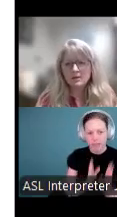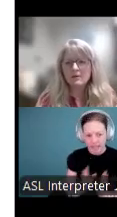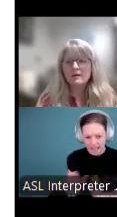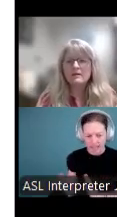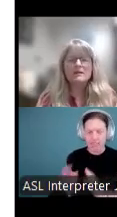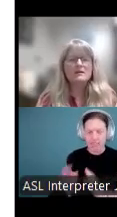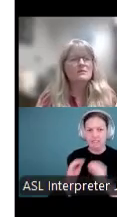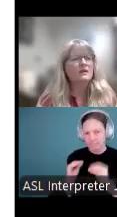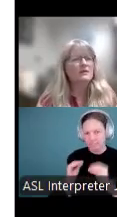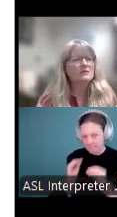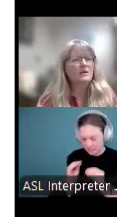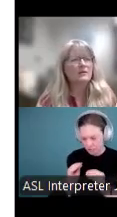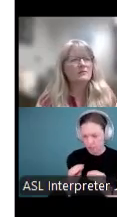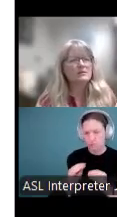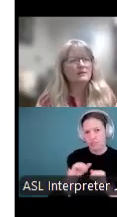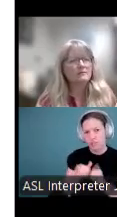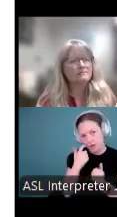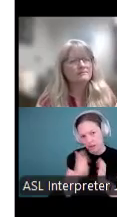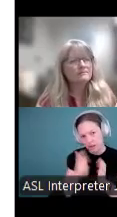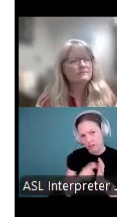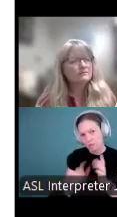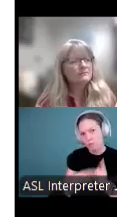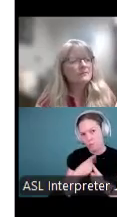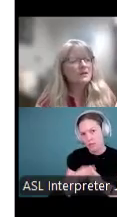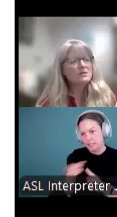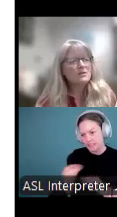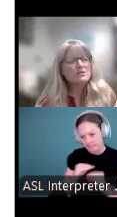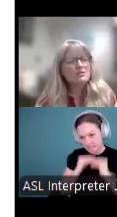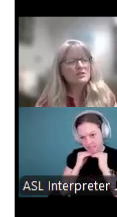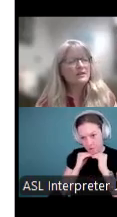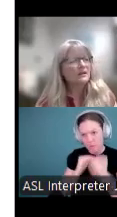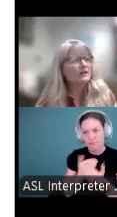how to recognize when his body was done, so those are just like